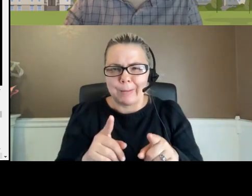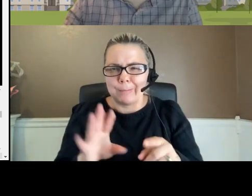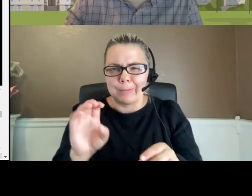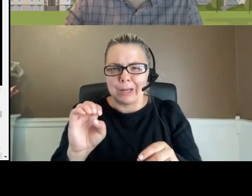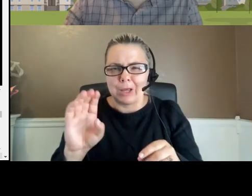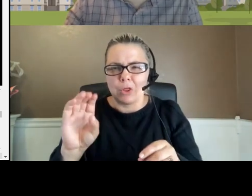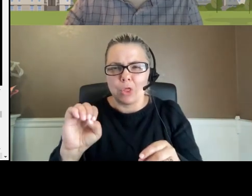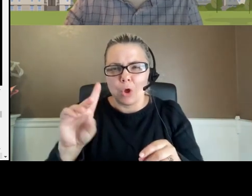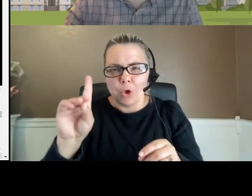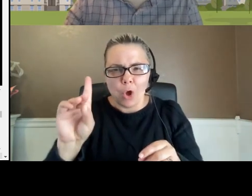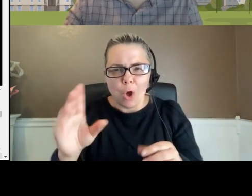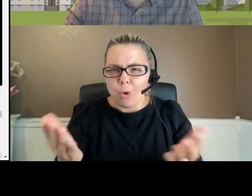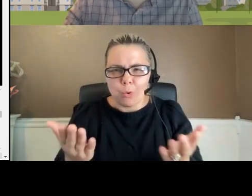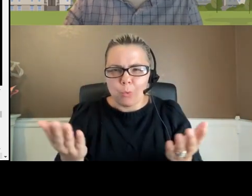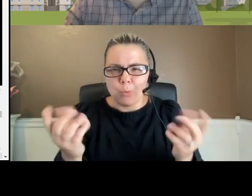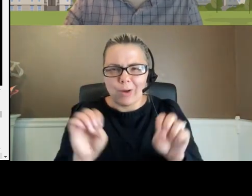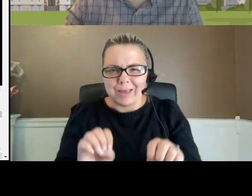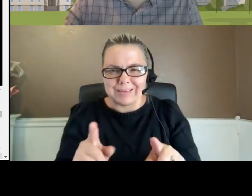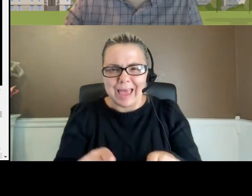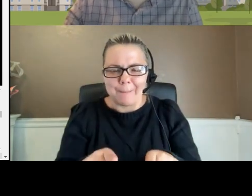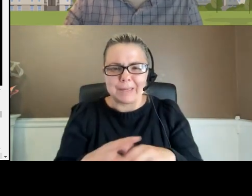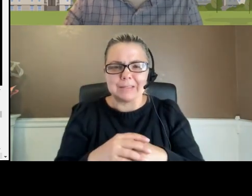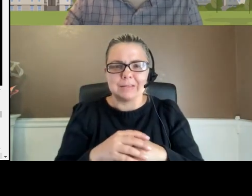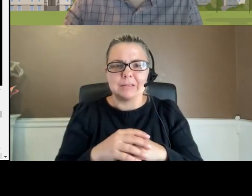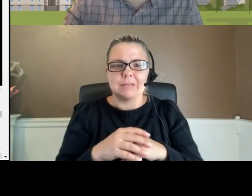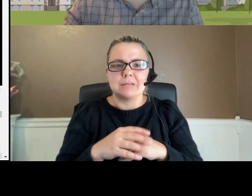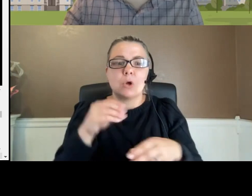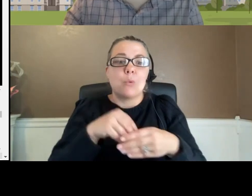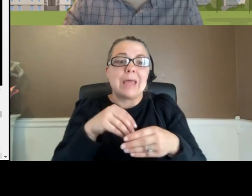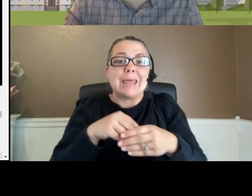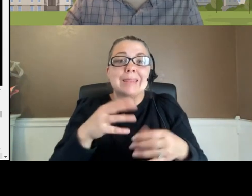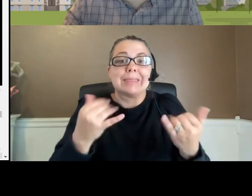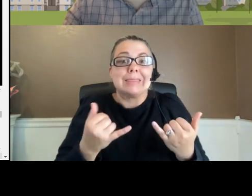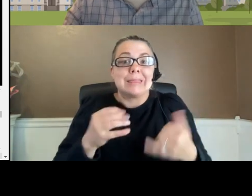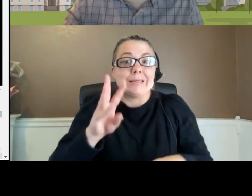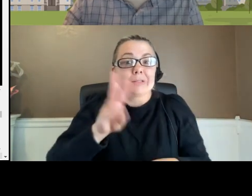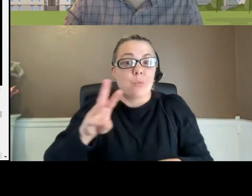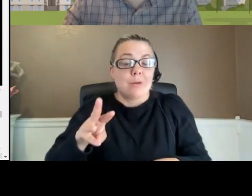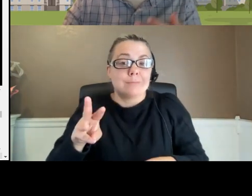particular accessibility issue to to be present. In this particular case it's a misalignment